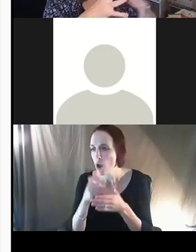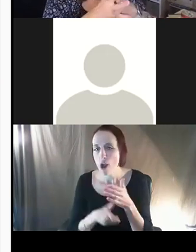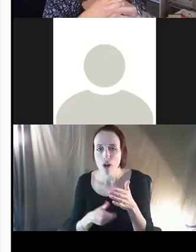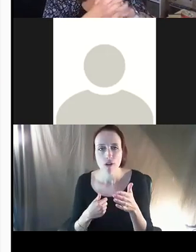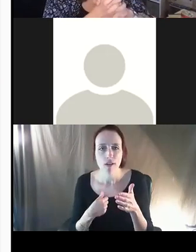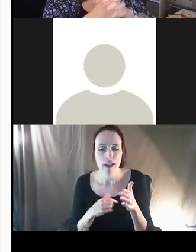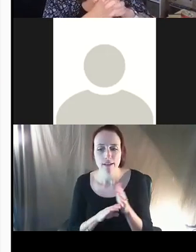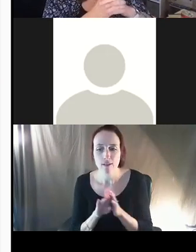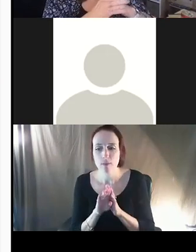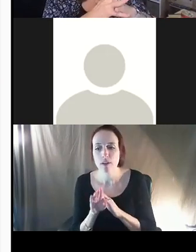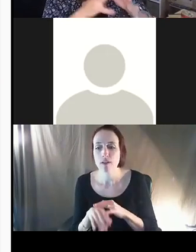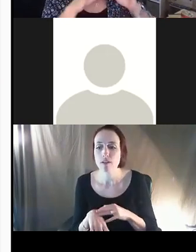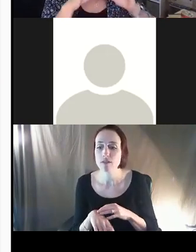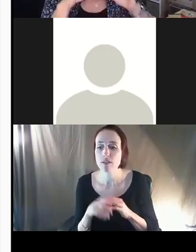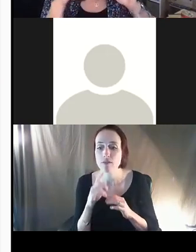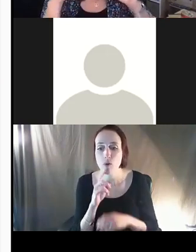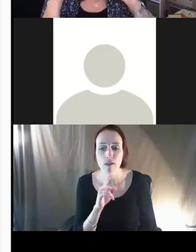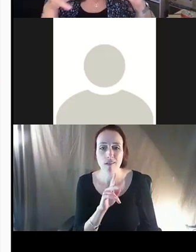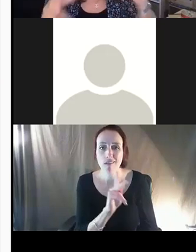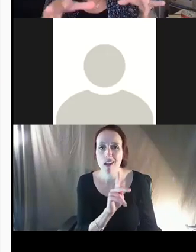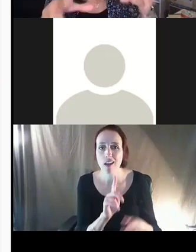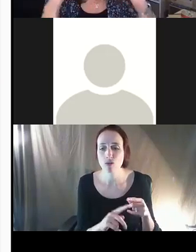K through 12 education provider.